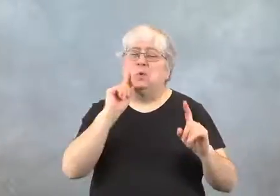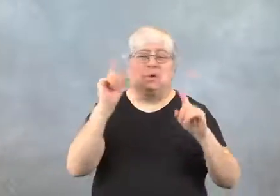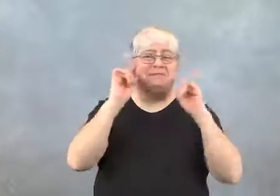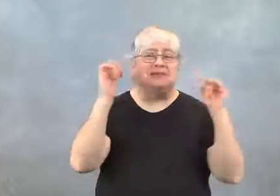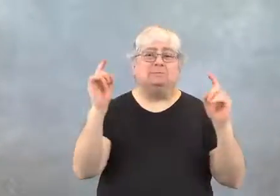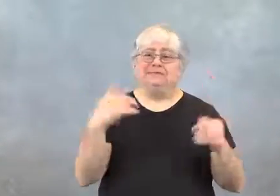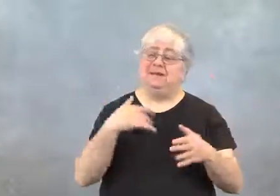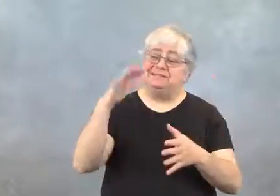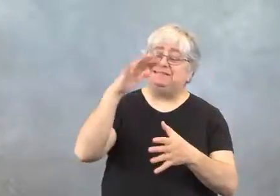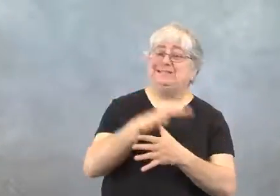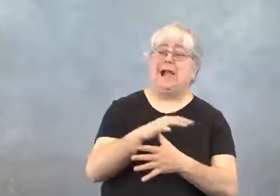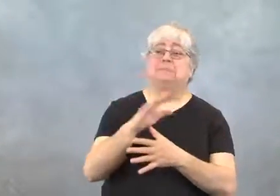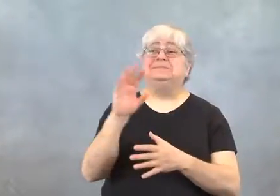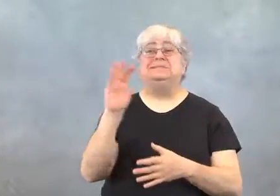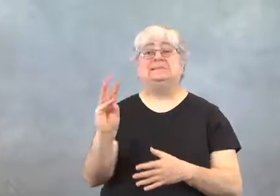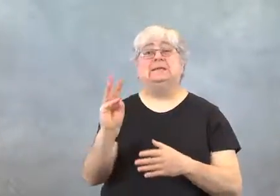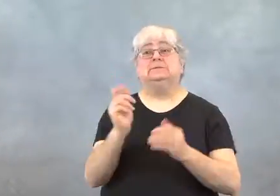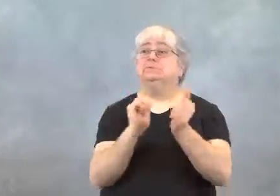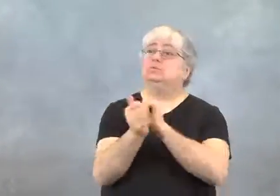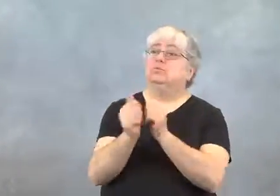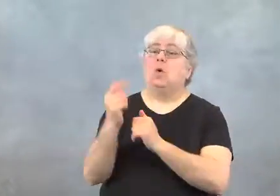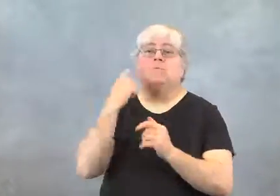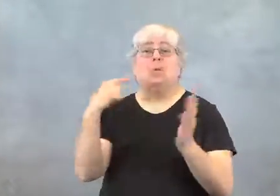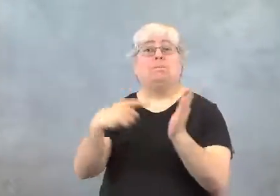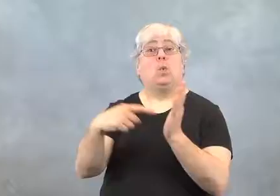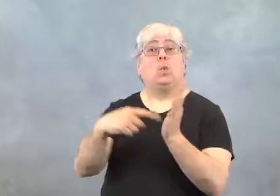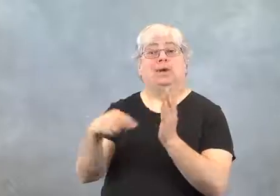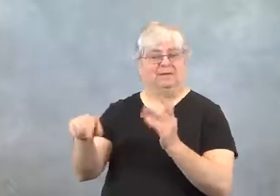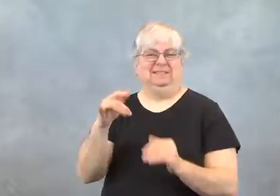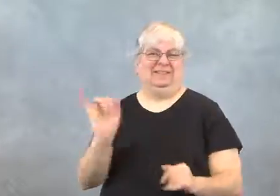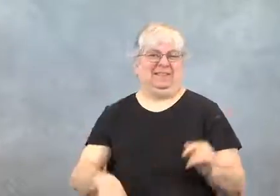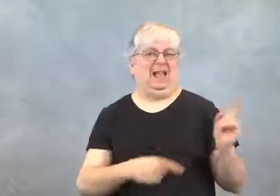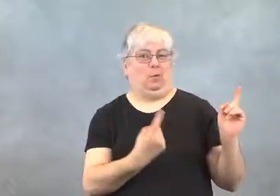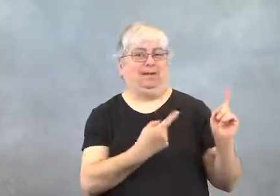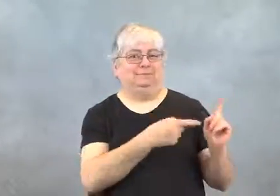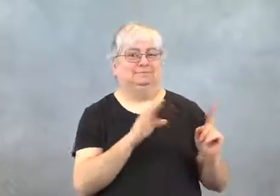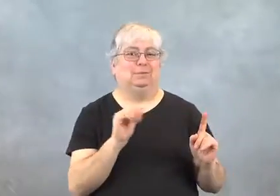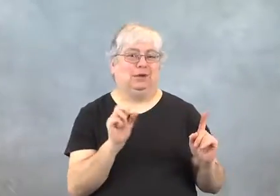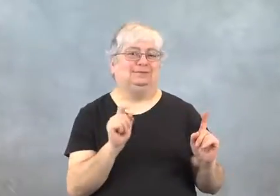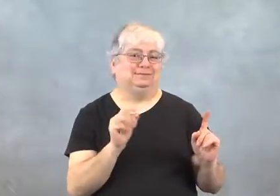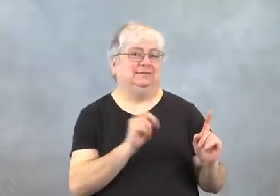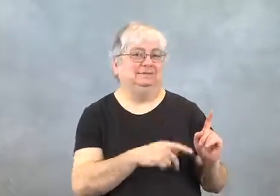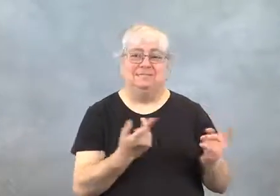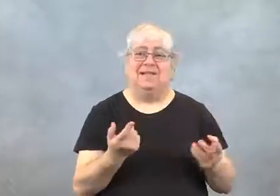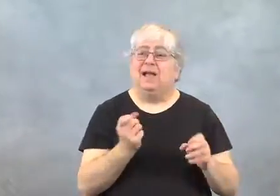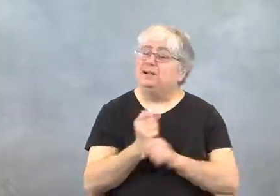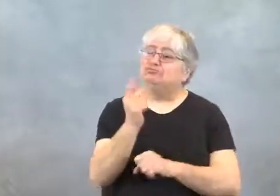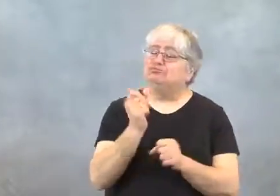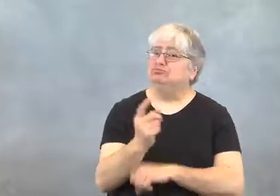It's one of the top six marathons that runners attain to.